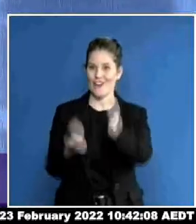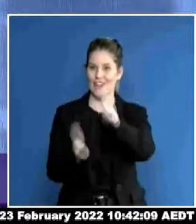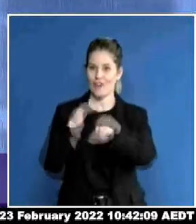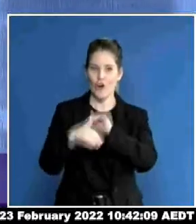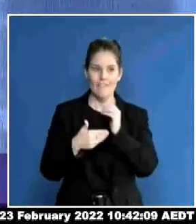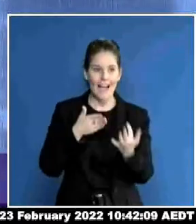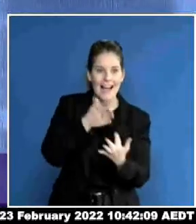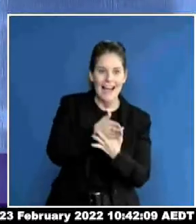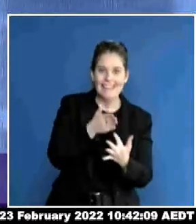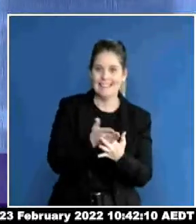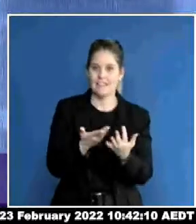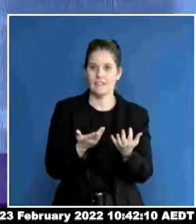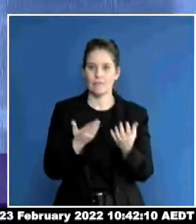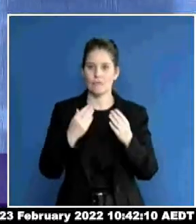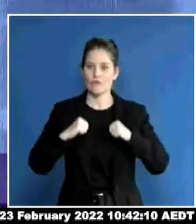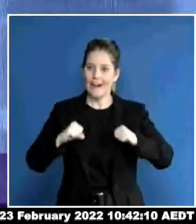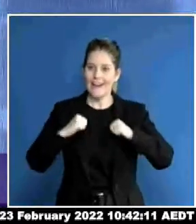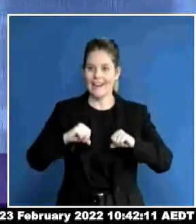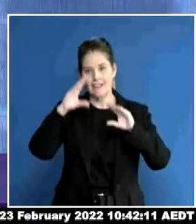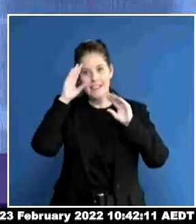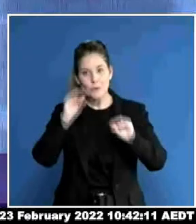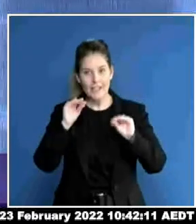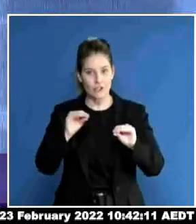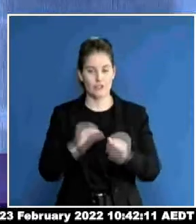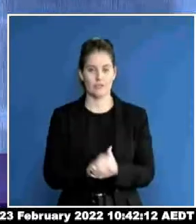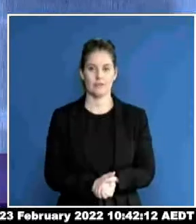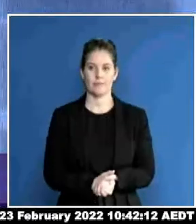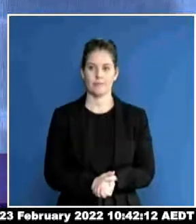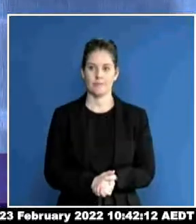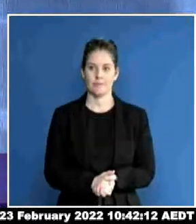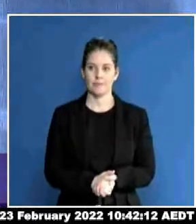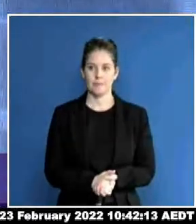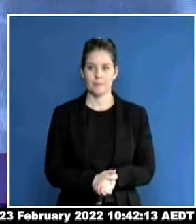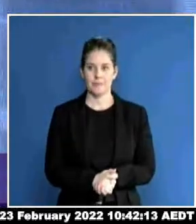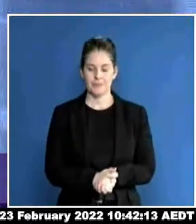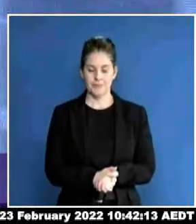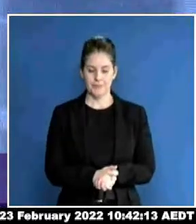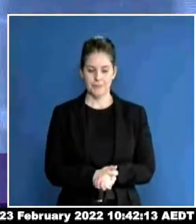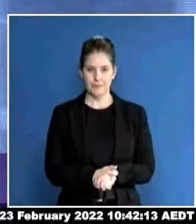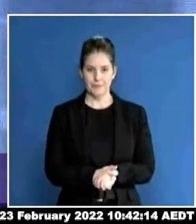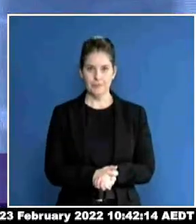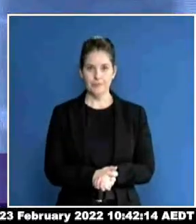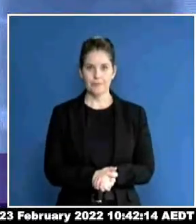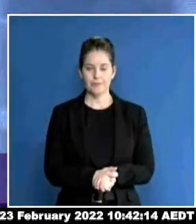A key theme emerging from the evidence at Public hearing 9 was the complexity and the